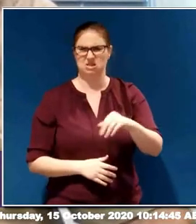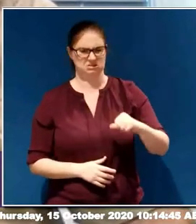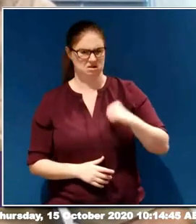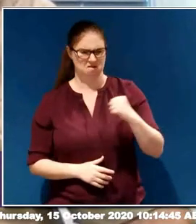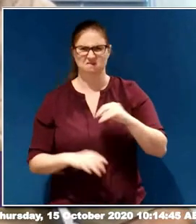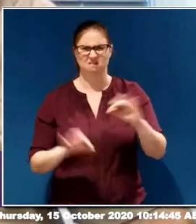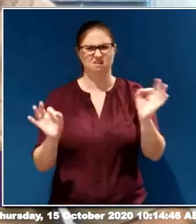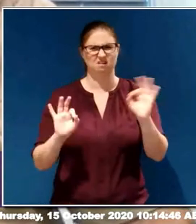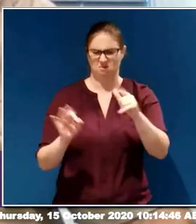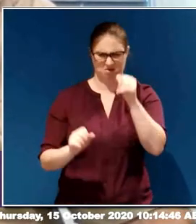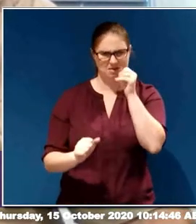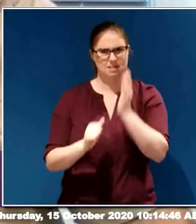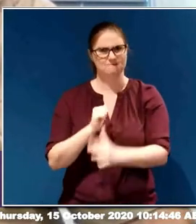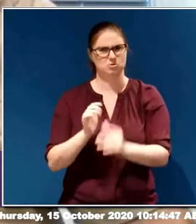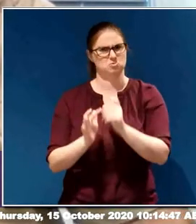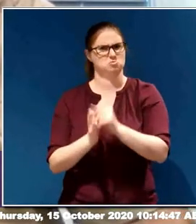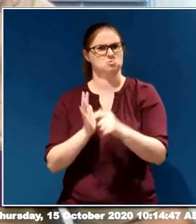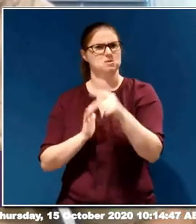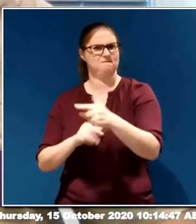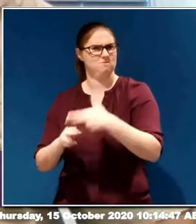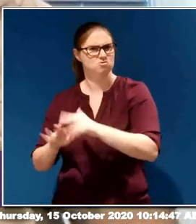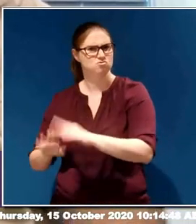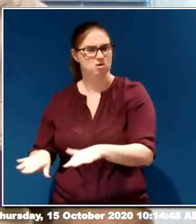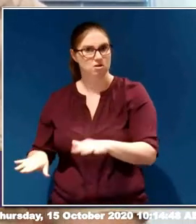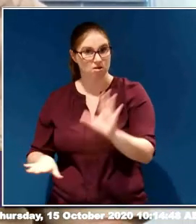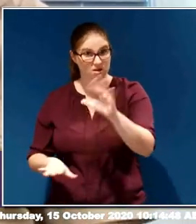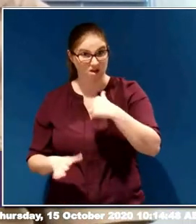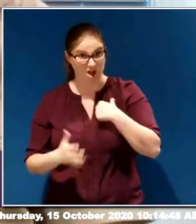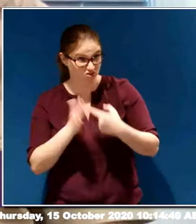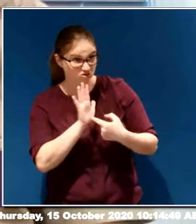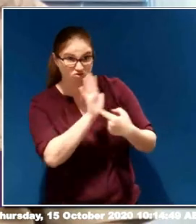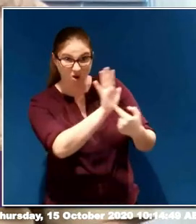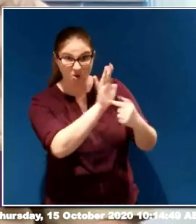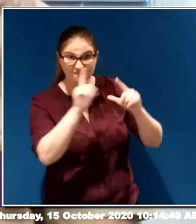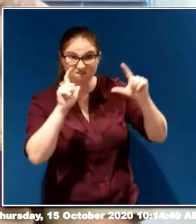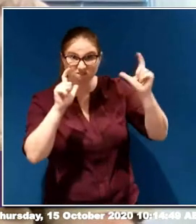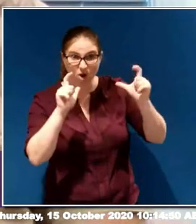But it wasn't until I showed him the photos, "Please explain the photos",